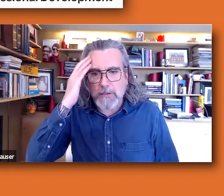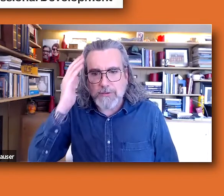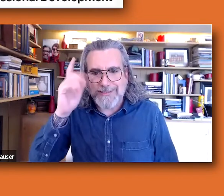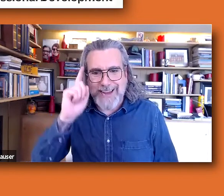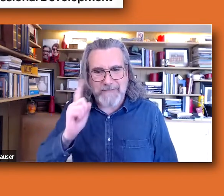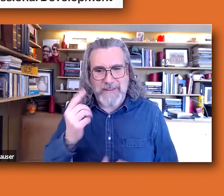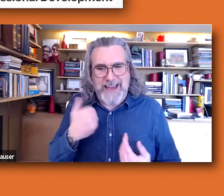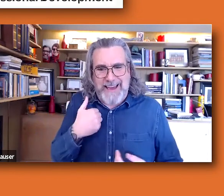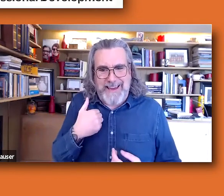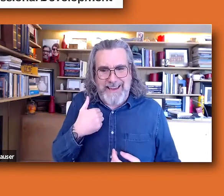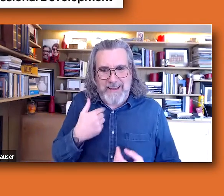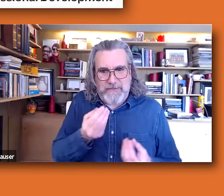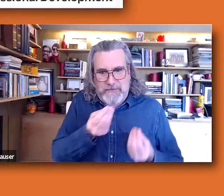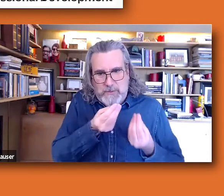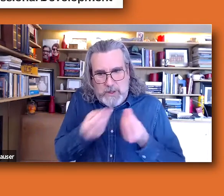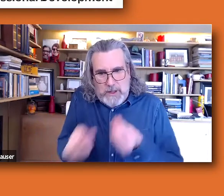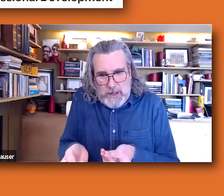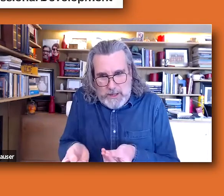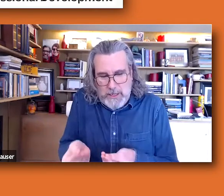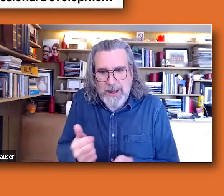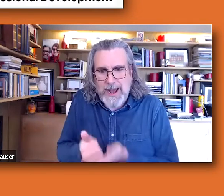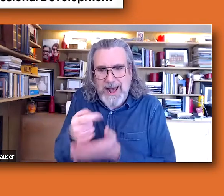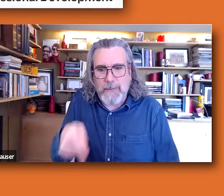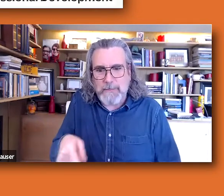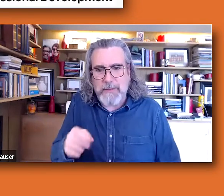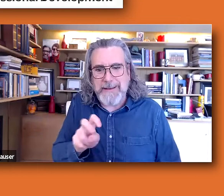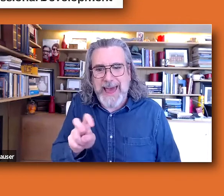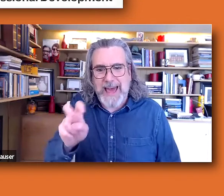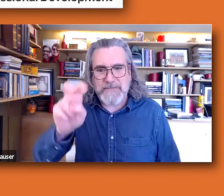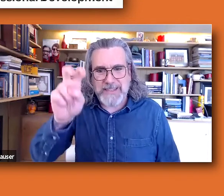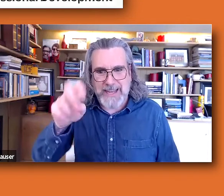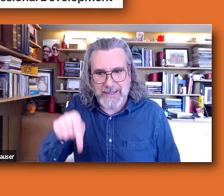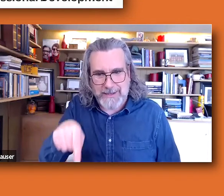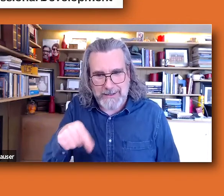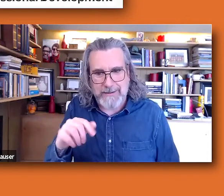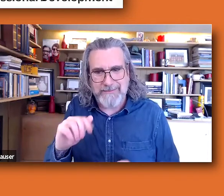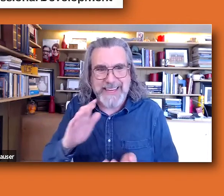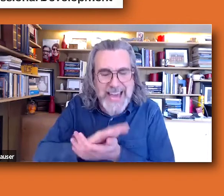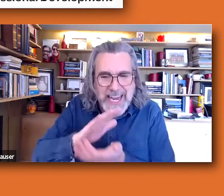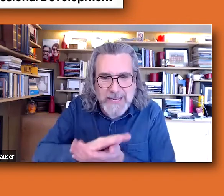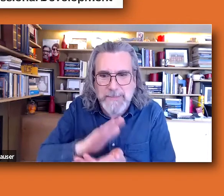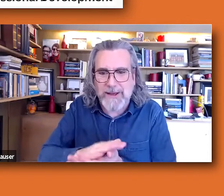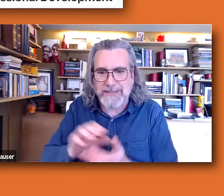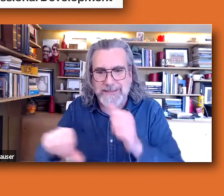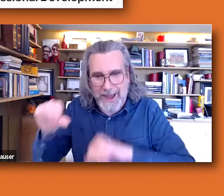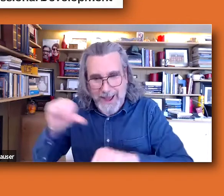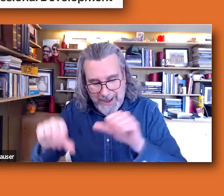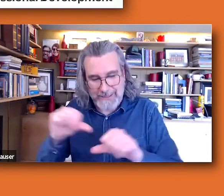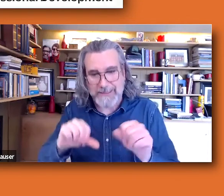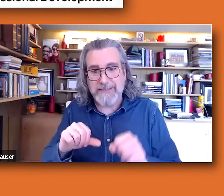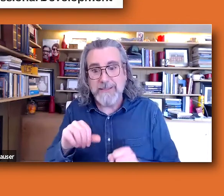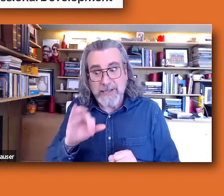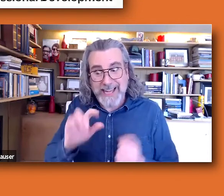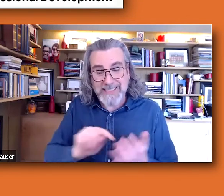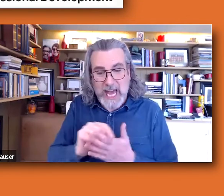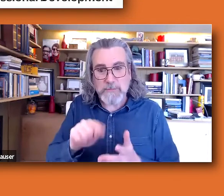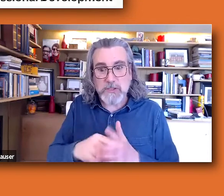that knowledge that Deaf people have of academia and science.